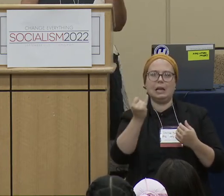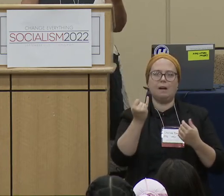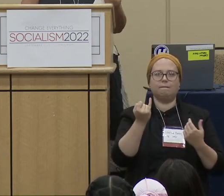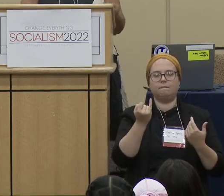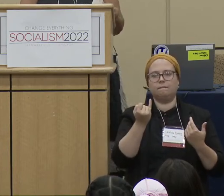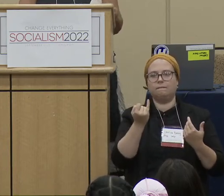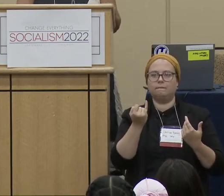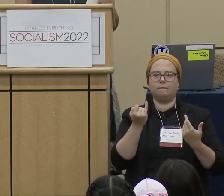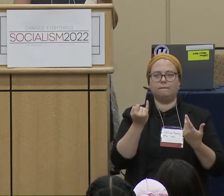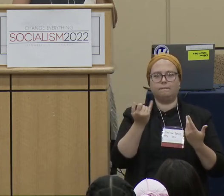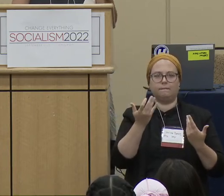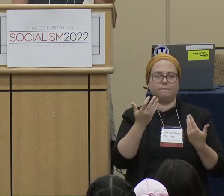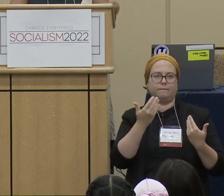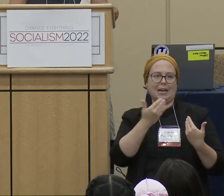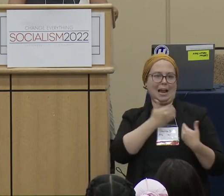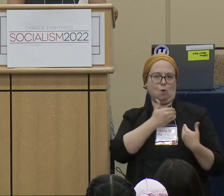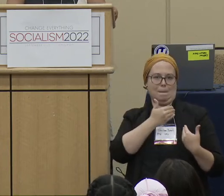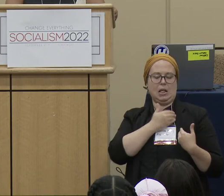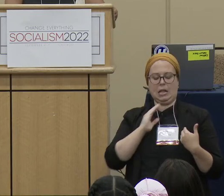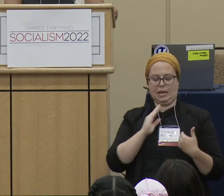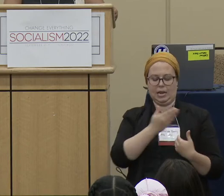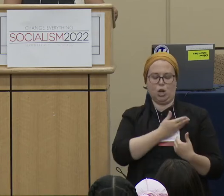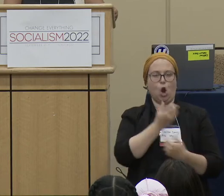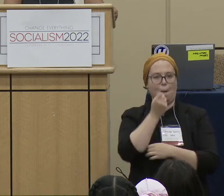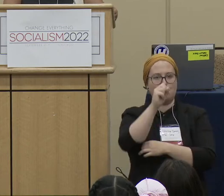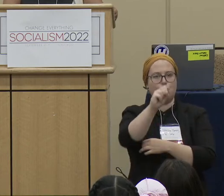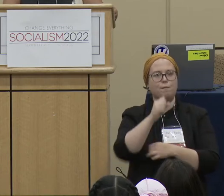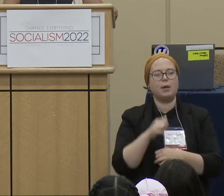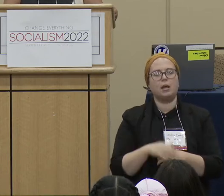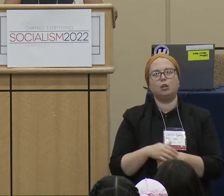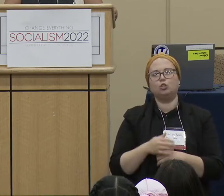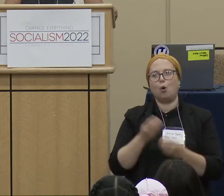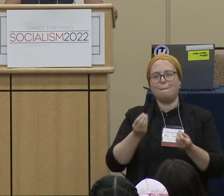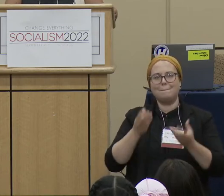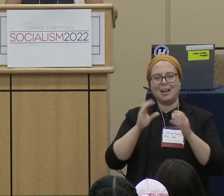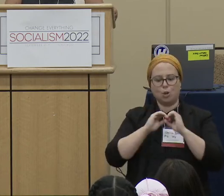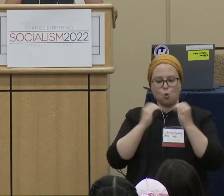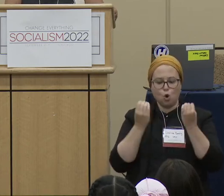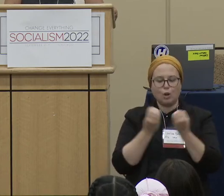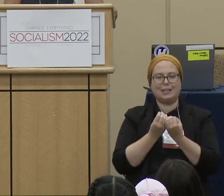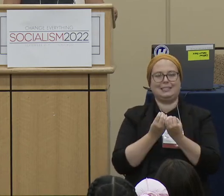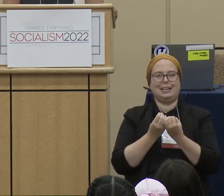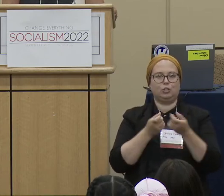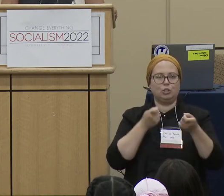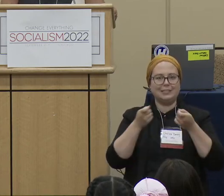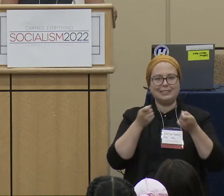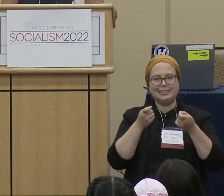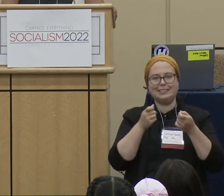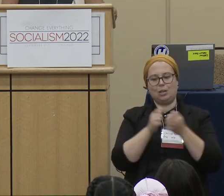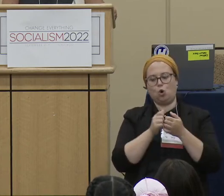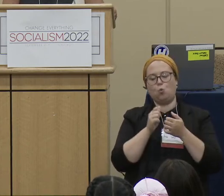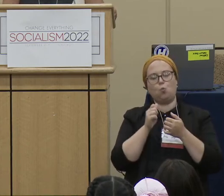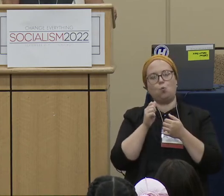accountability in our movement . I won't list the organizations,